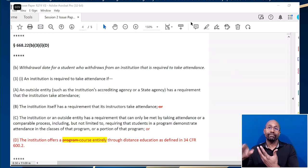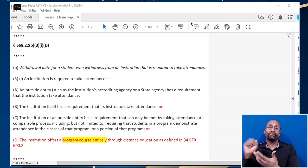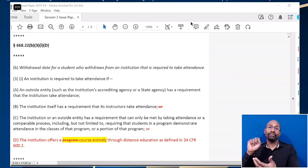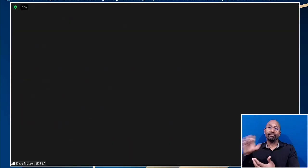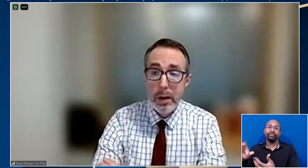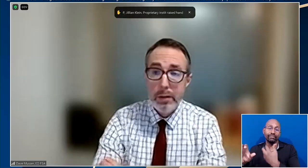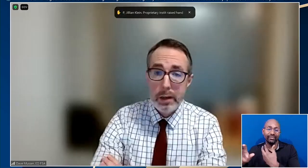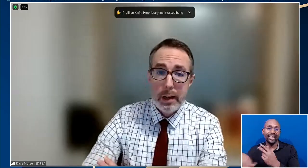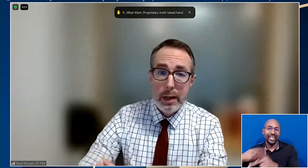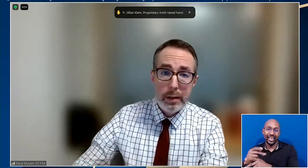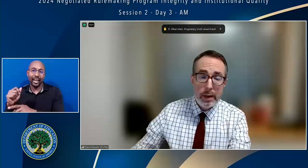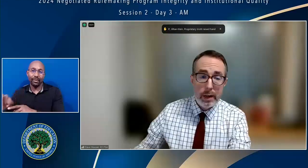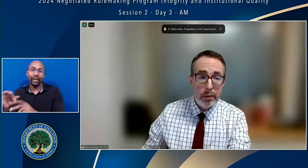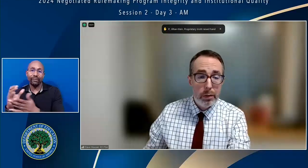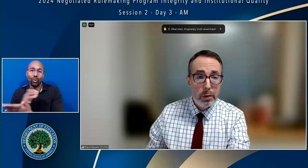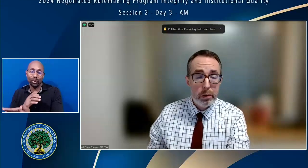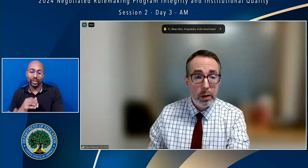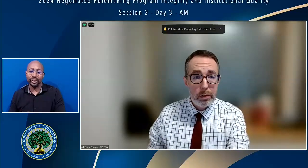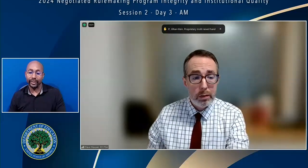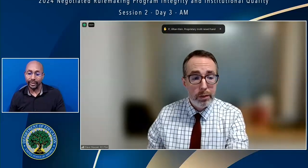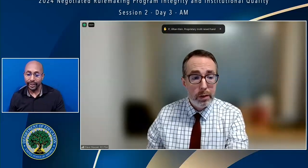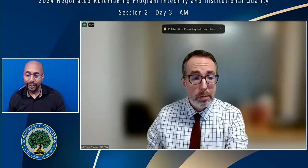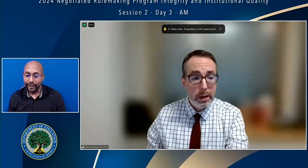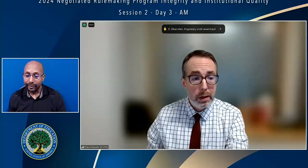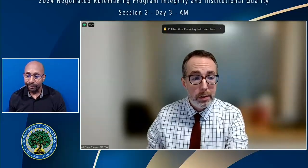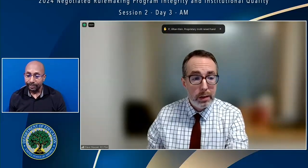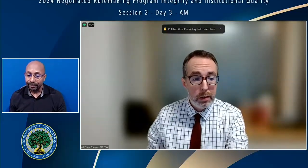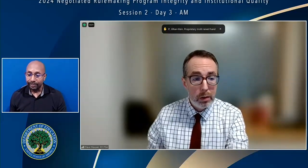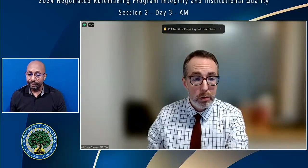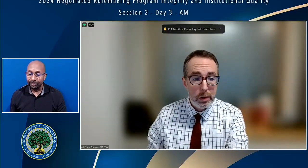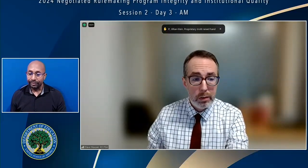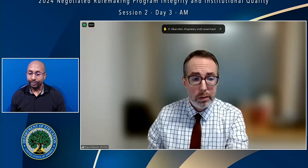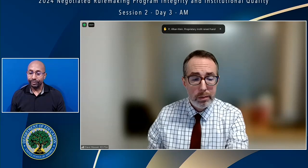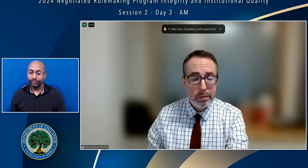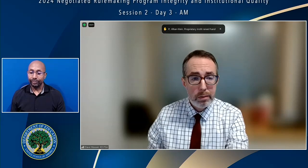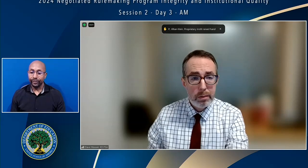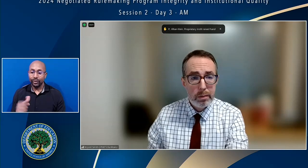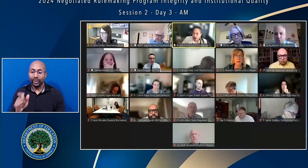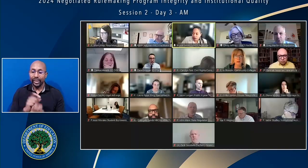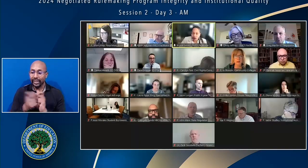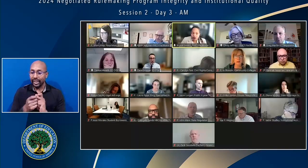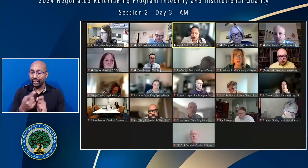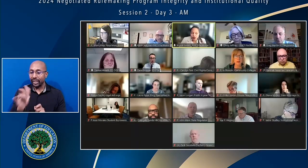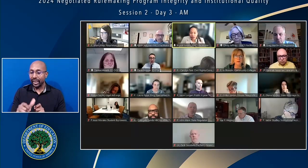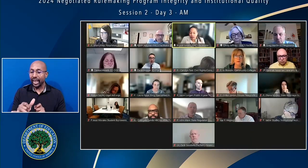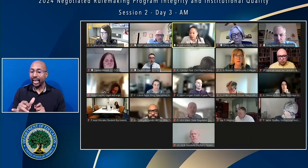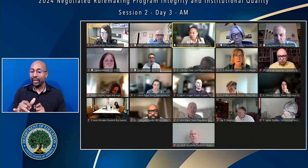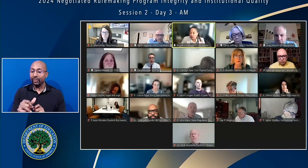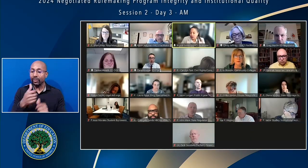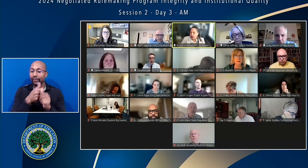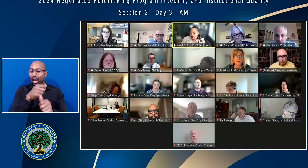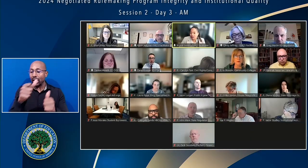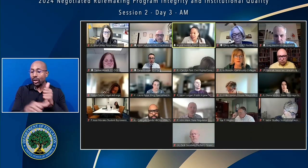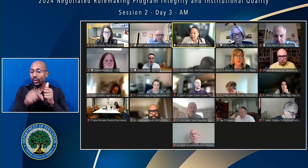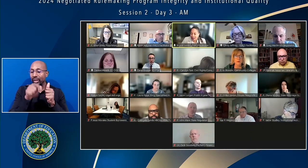And I'll pause there and ask for discussion from the negotiators. Alright. Before I take Jillian, Zack